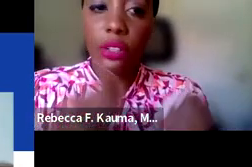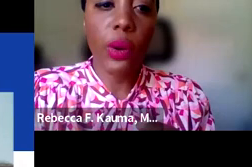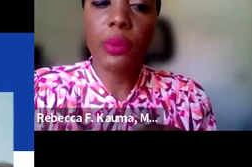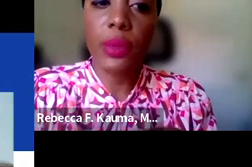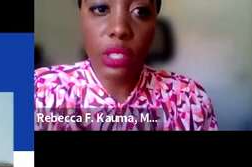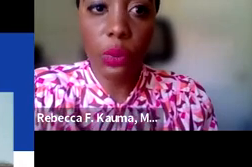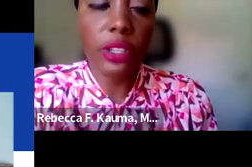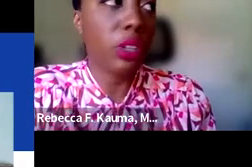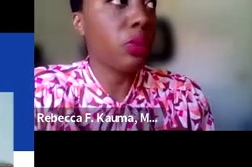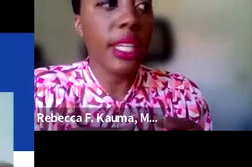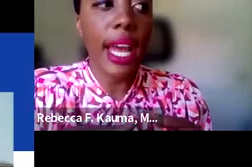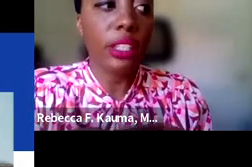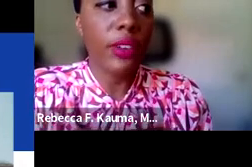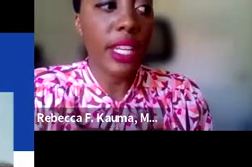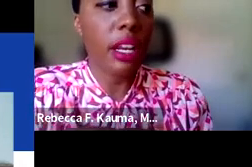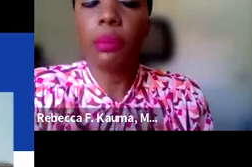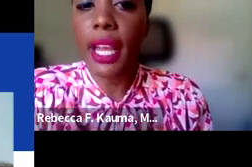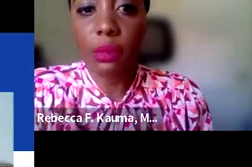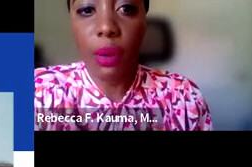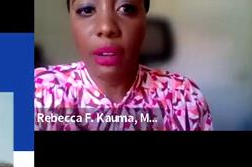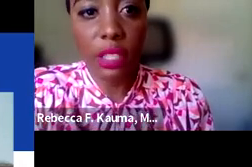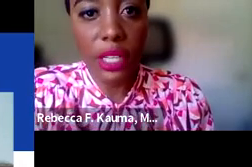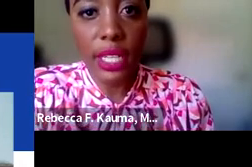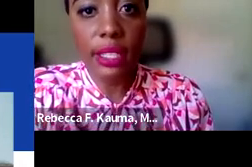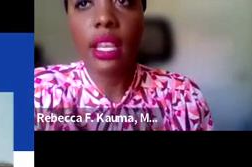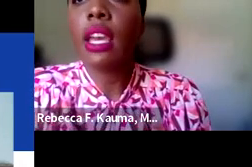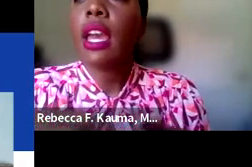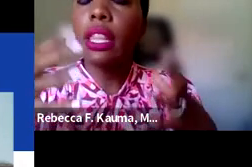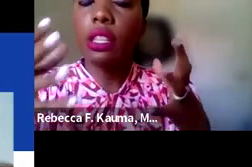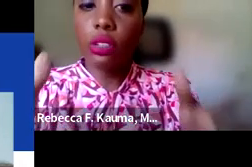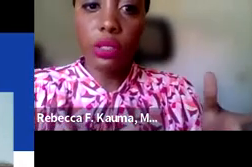intertwined with this work, so really elevating our black and brown communities. and the good